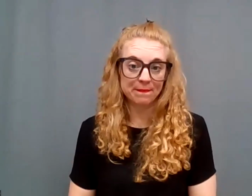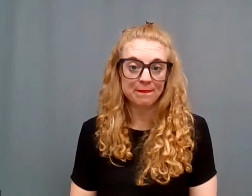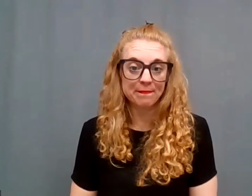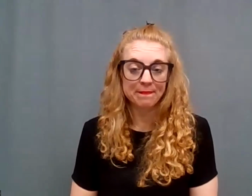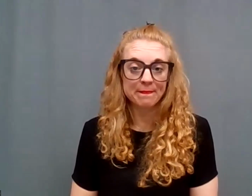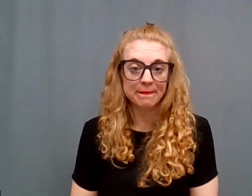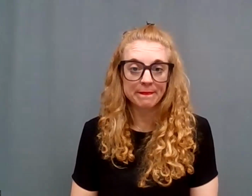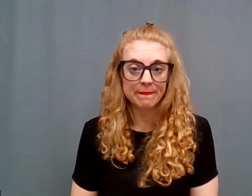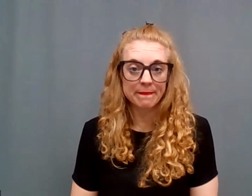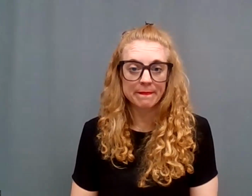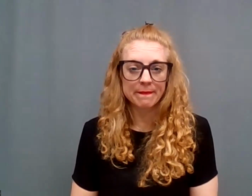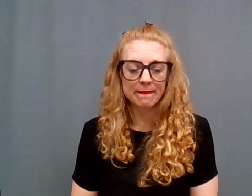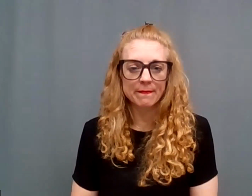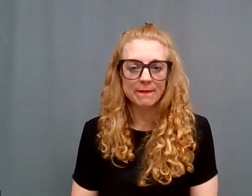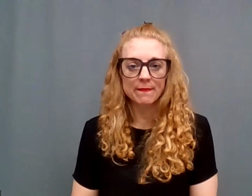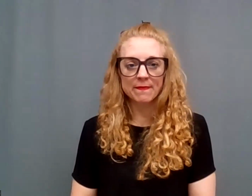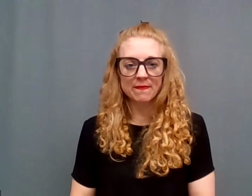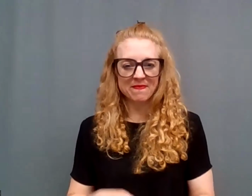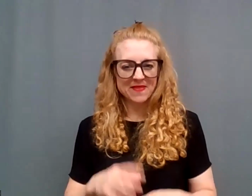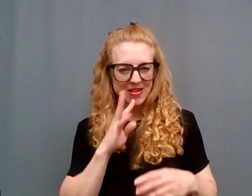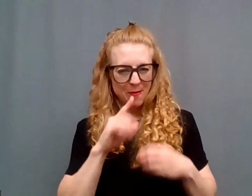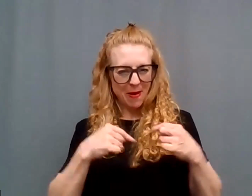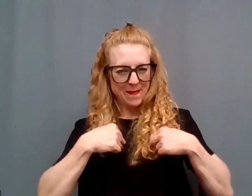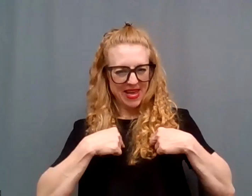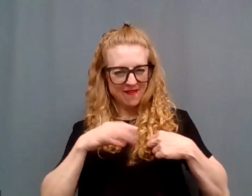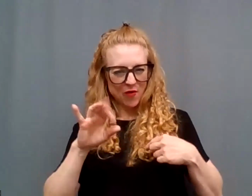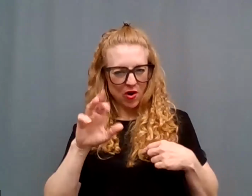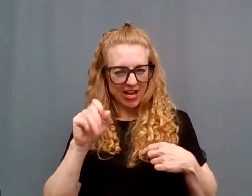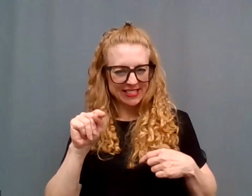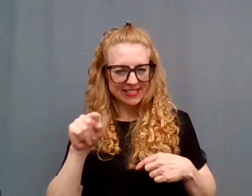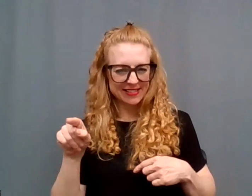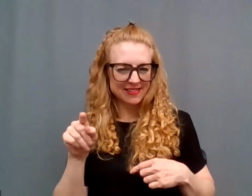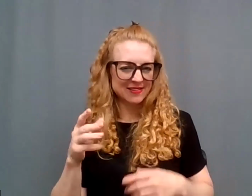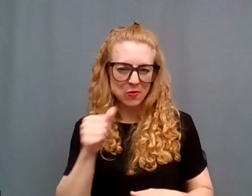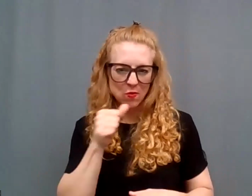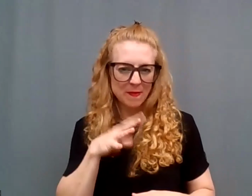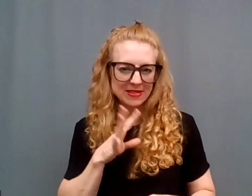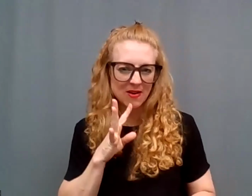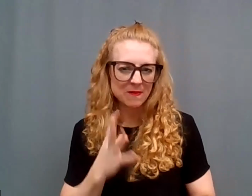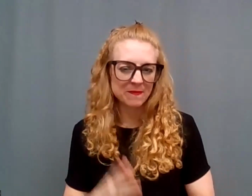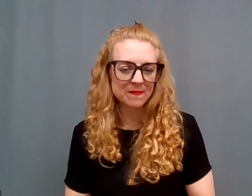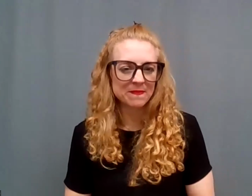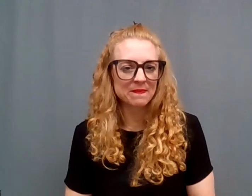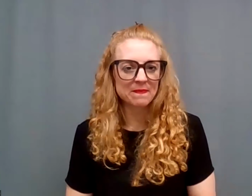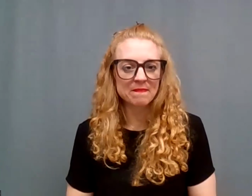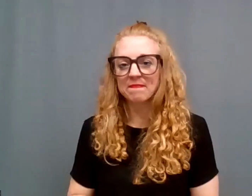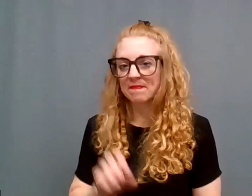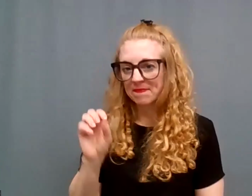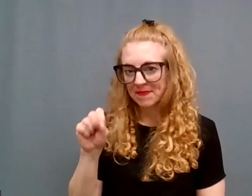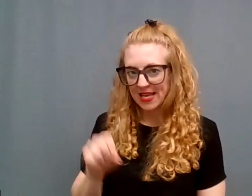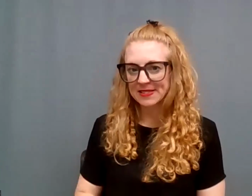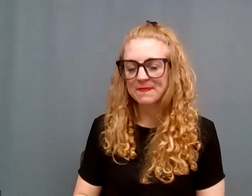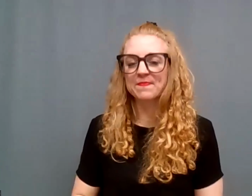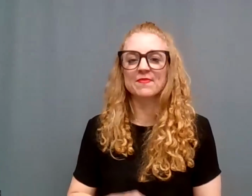I was going to say are you alluding to me Forrest indeed Forest knows that this is my